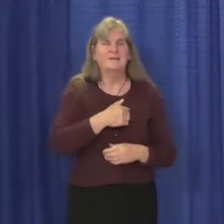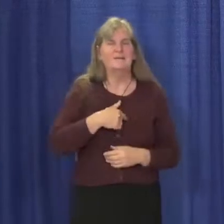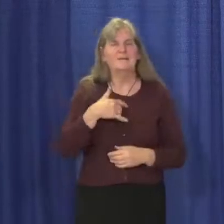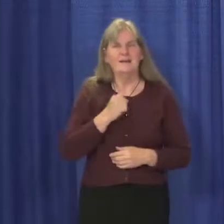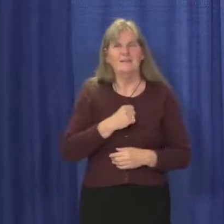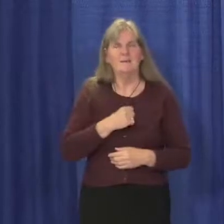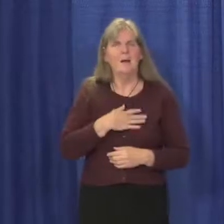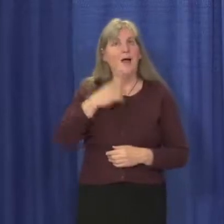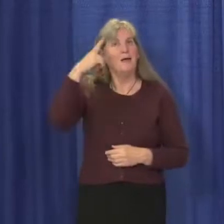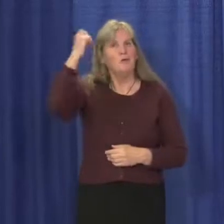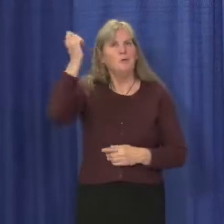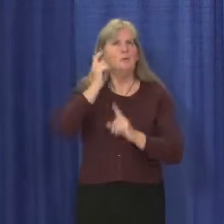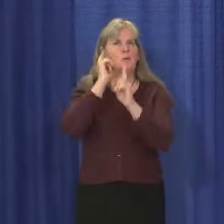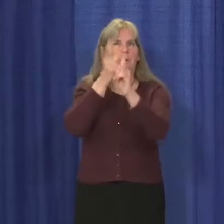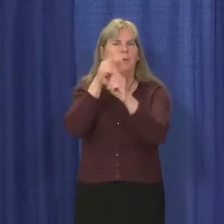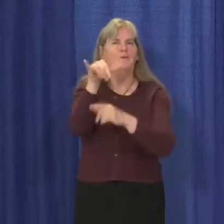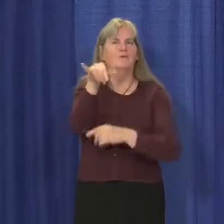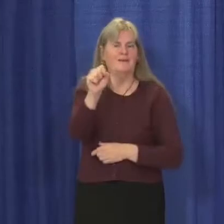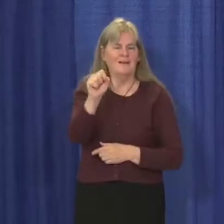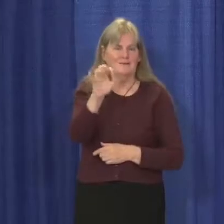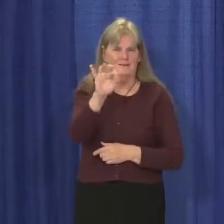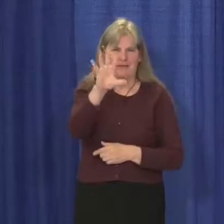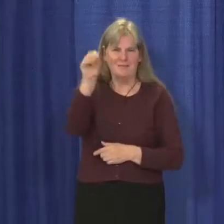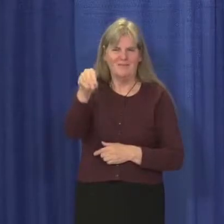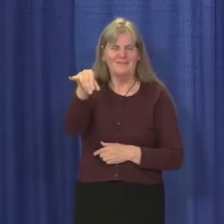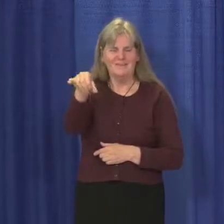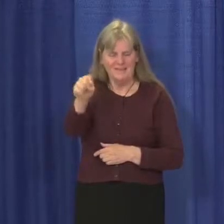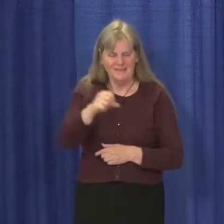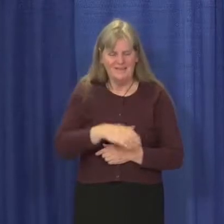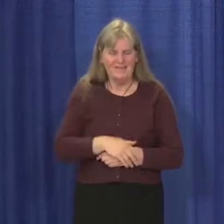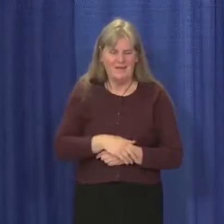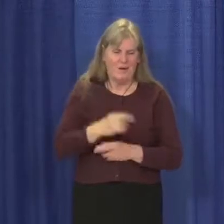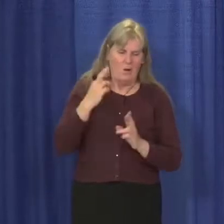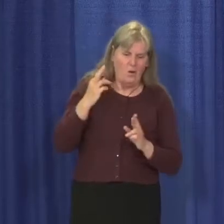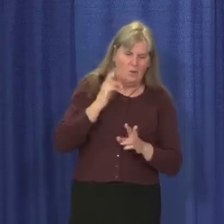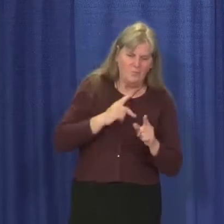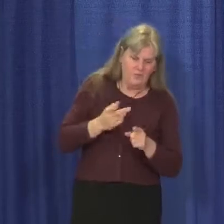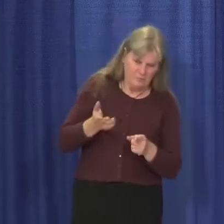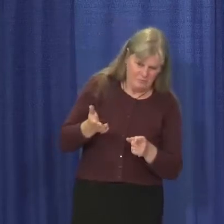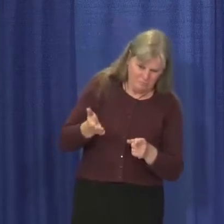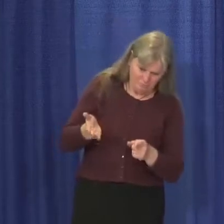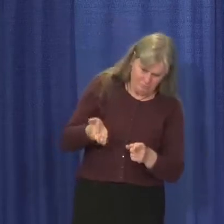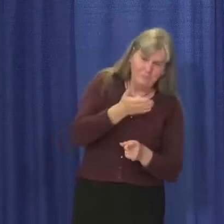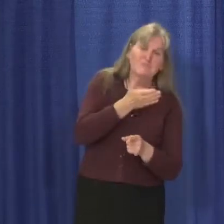will say and we just need to see if people will take up the gauntlet and if we can get